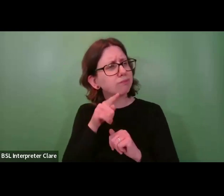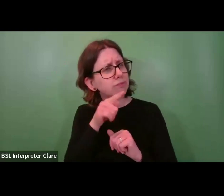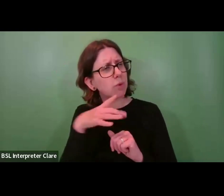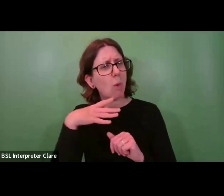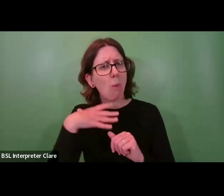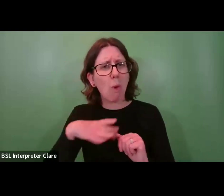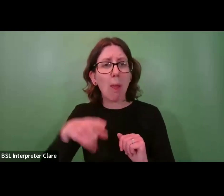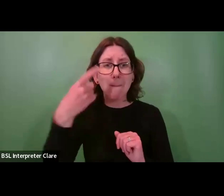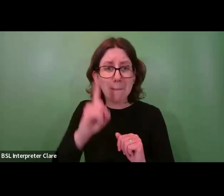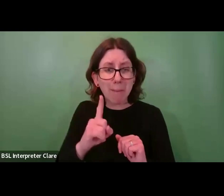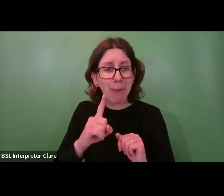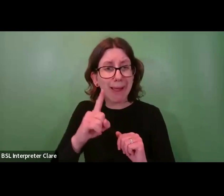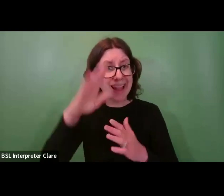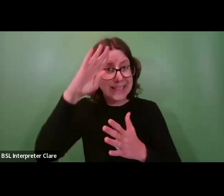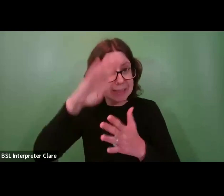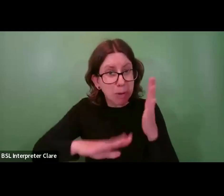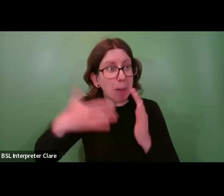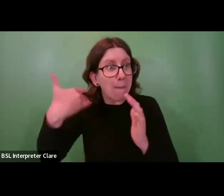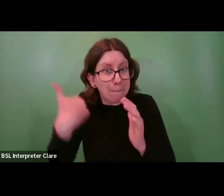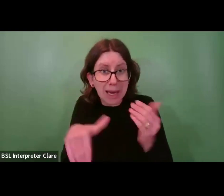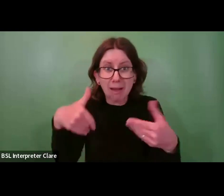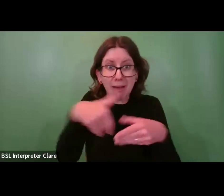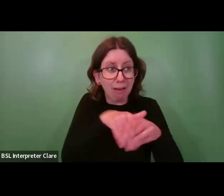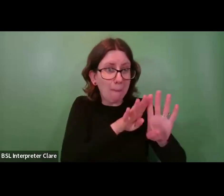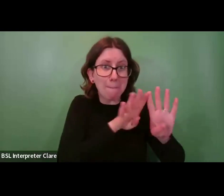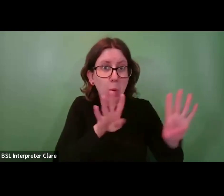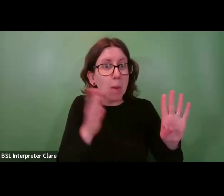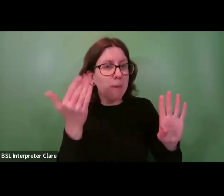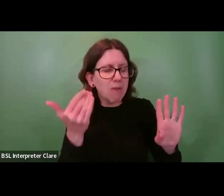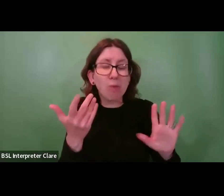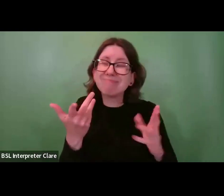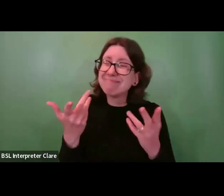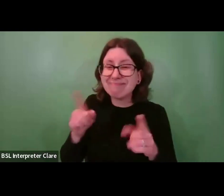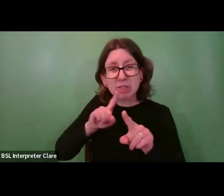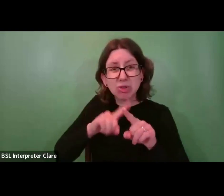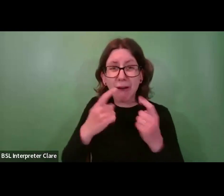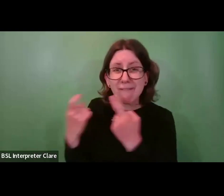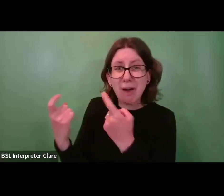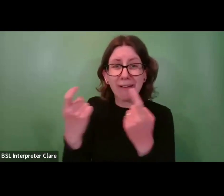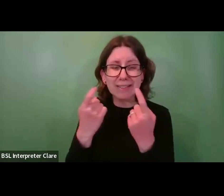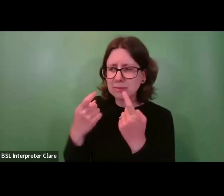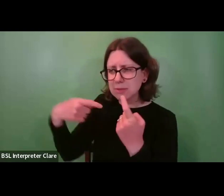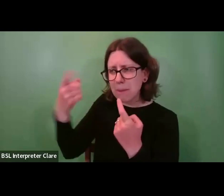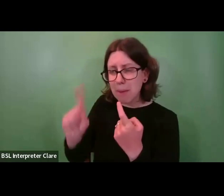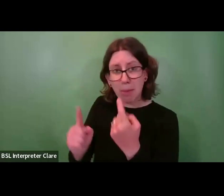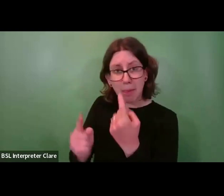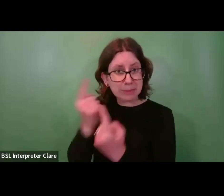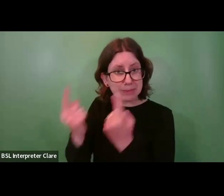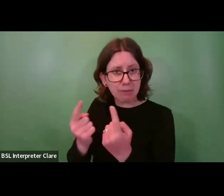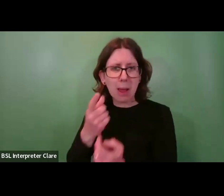experience of being on a board. We try and look for people who've got the ability to carry out what's required